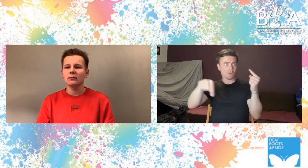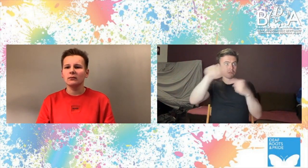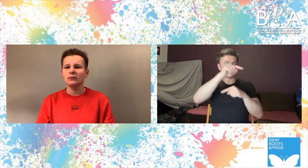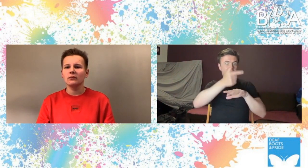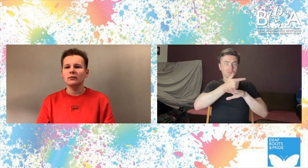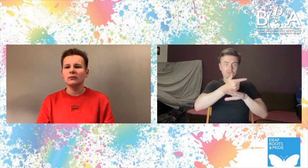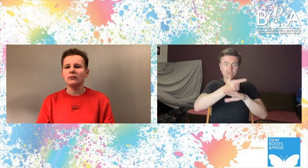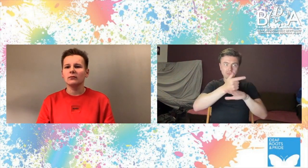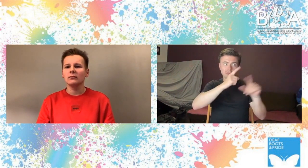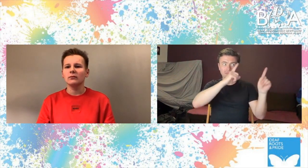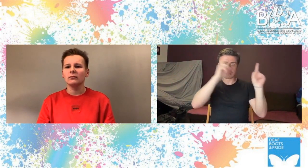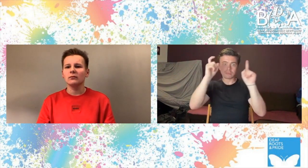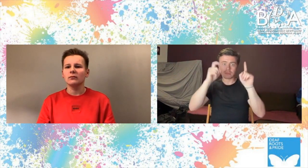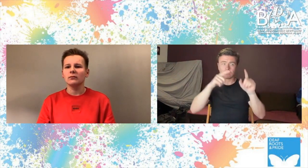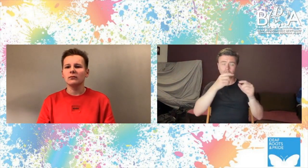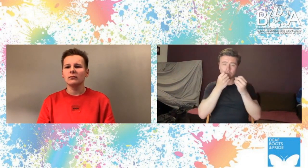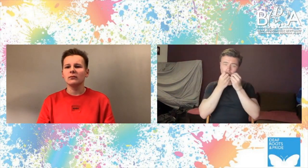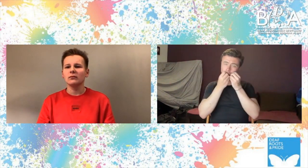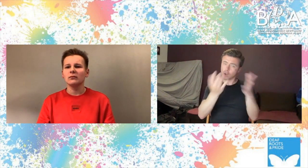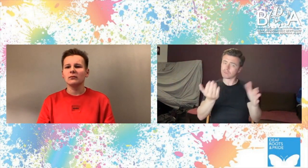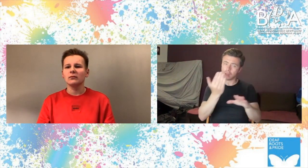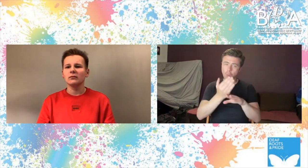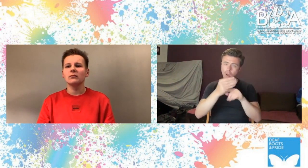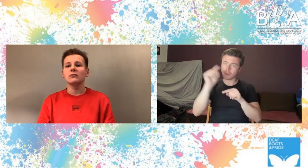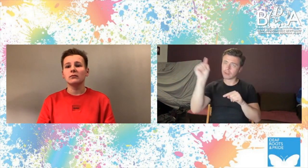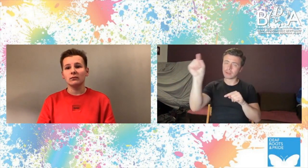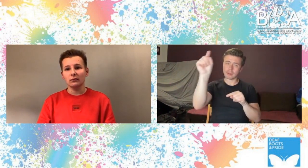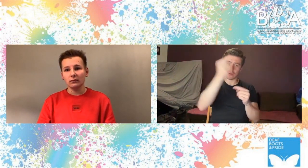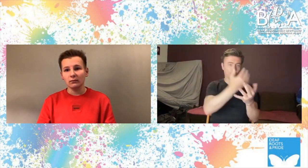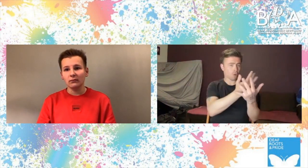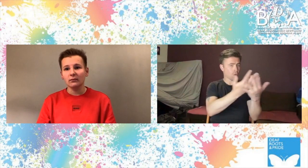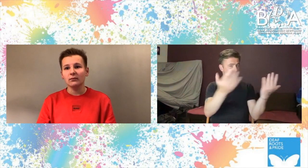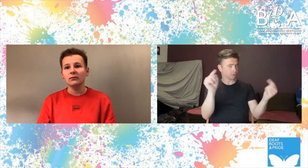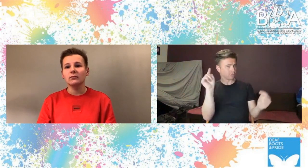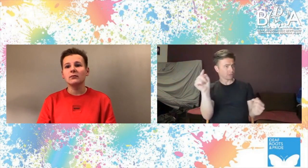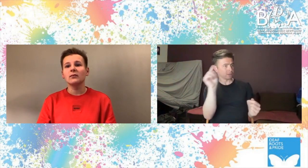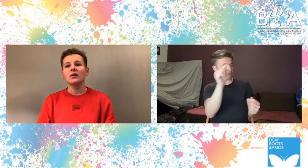photography and there are a lot of people doing really brilliant work,